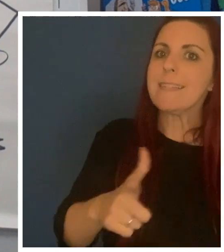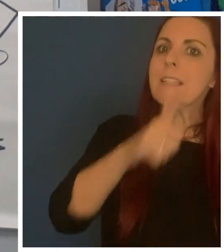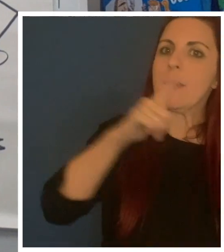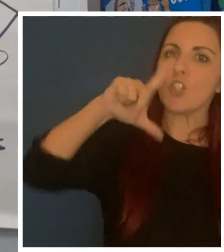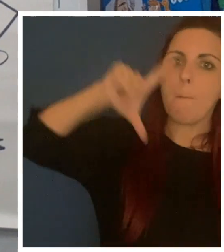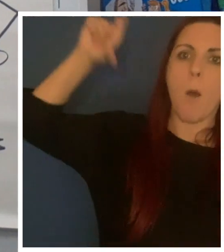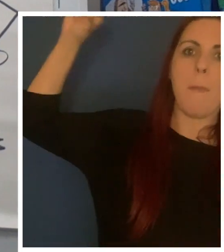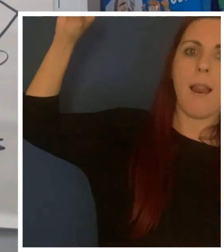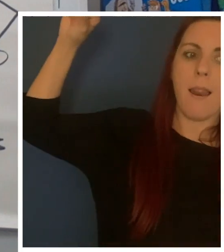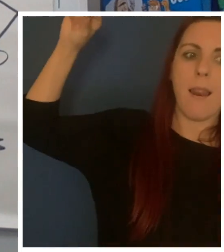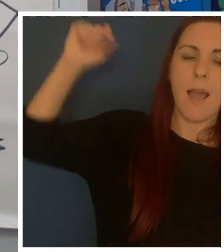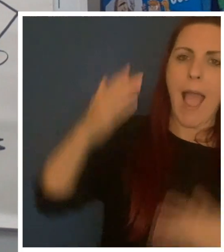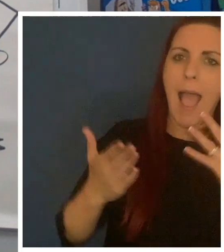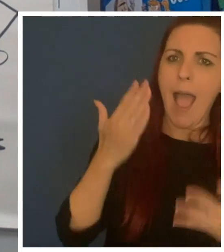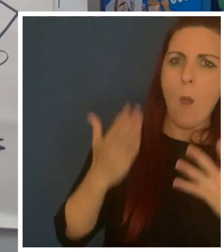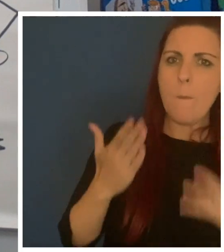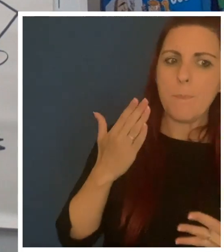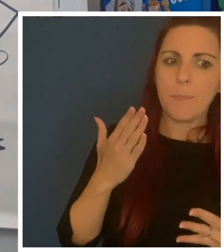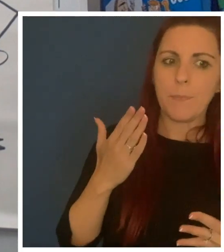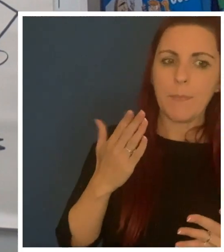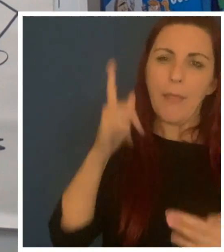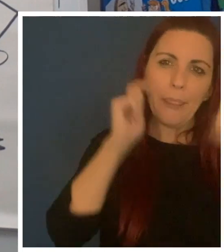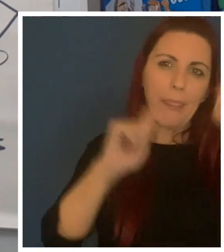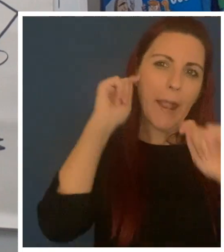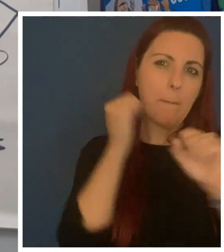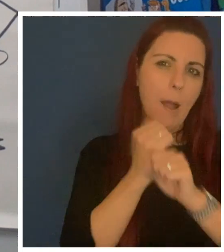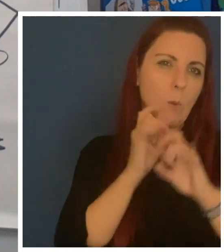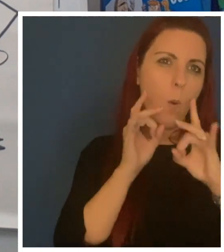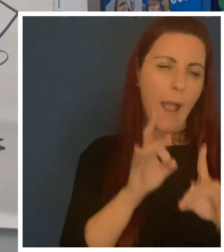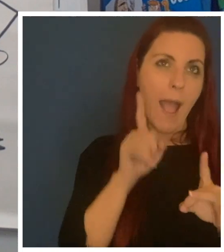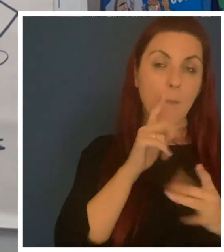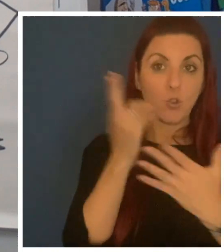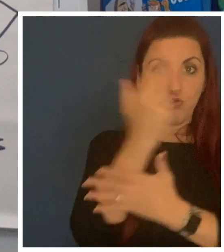So a brilliant way of using a speech bubble is to think about what you're going to draw in the panel first.